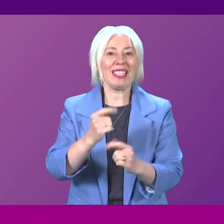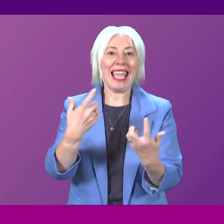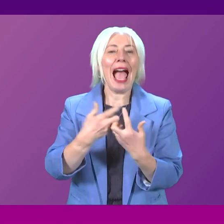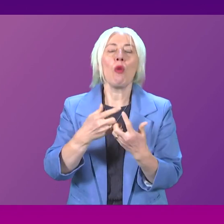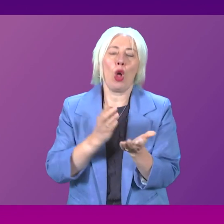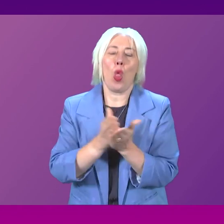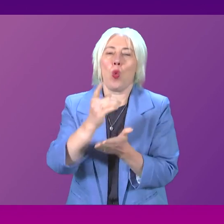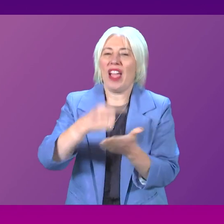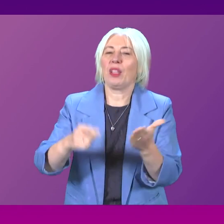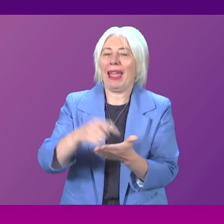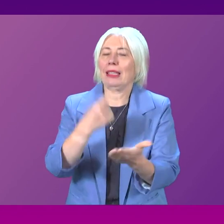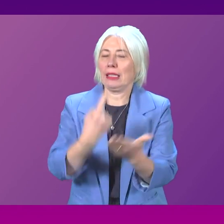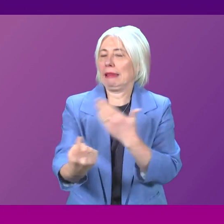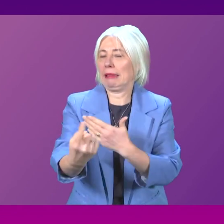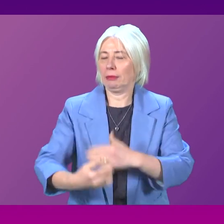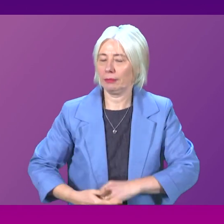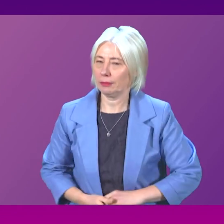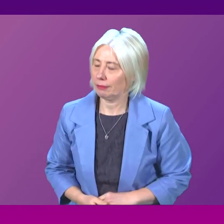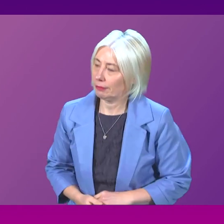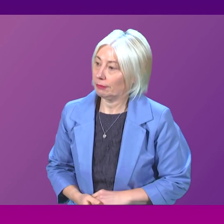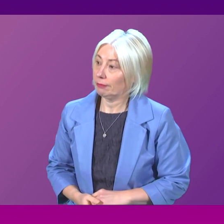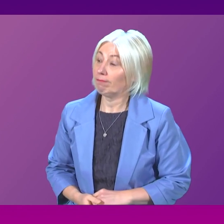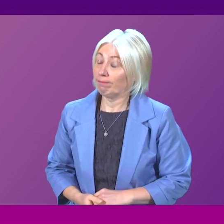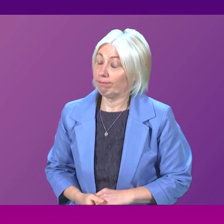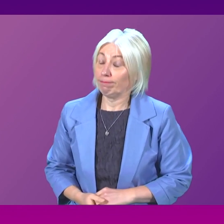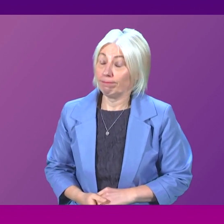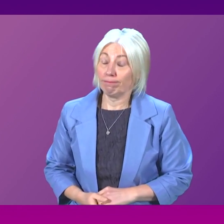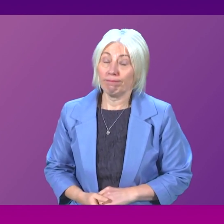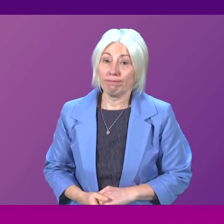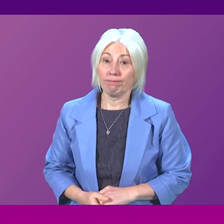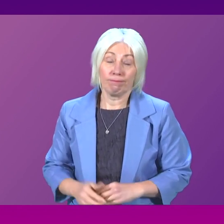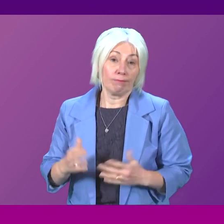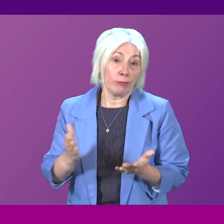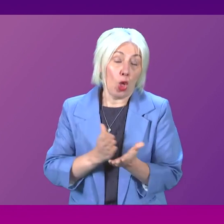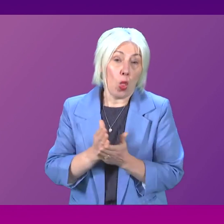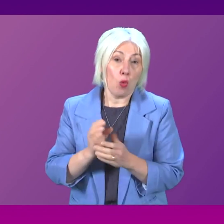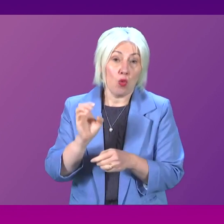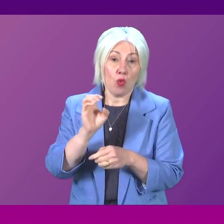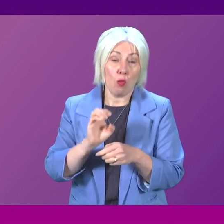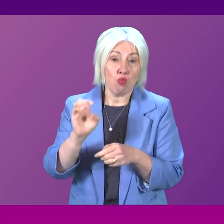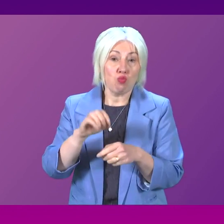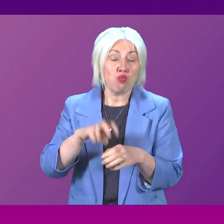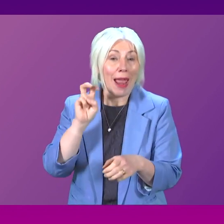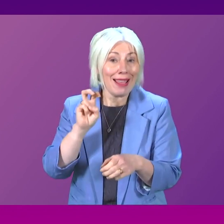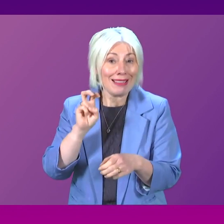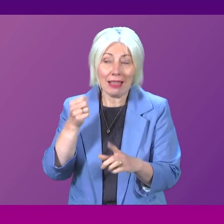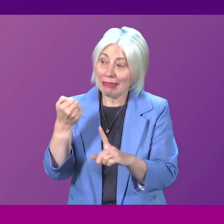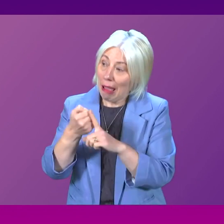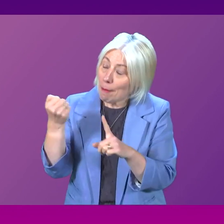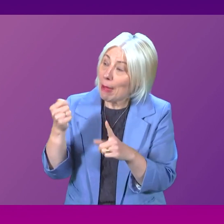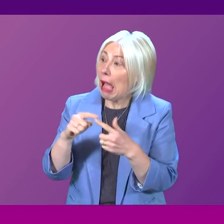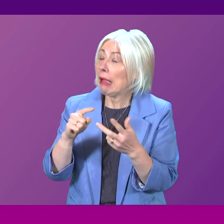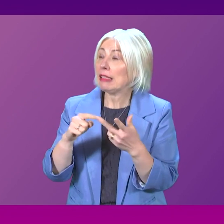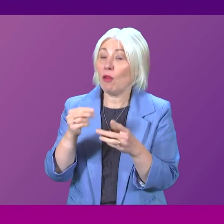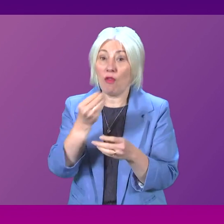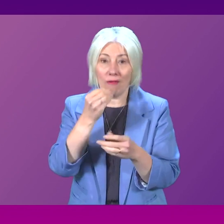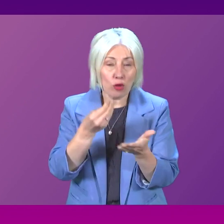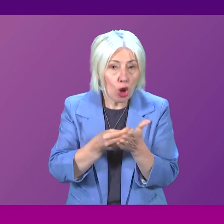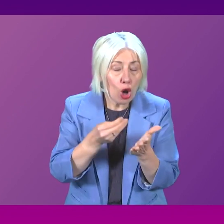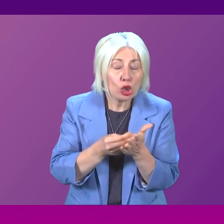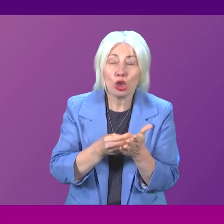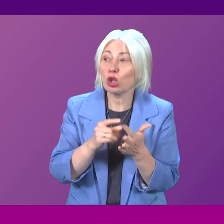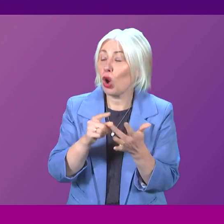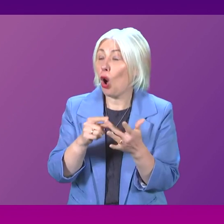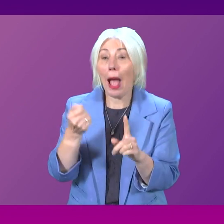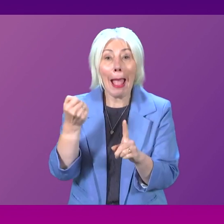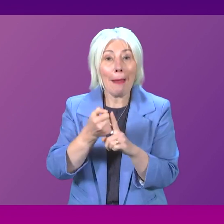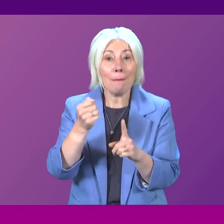Whether it is through the Brexit impact, including on food prices, or the impact of the mini-budget